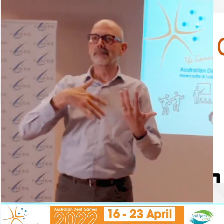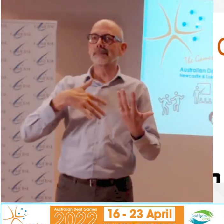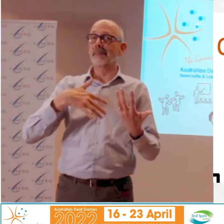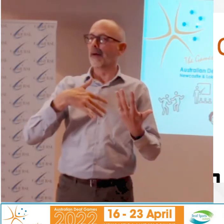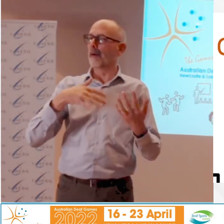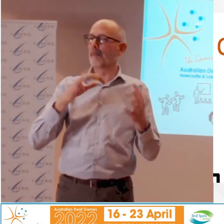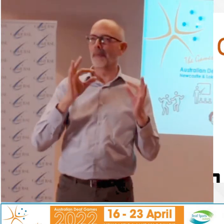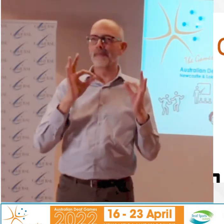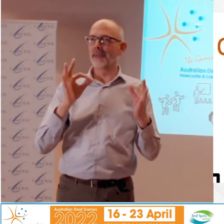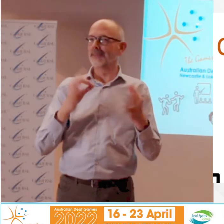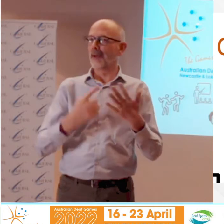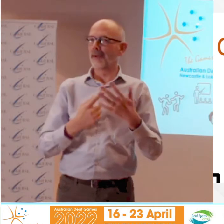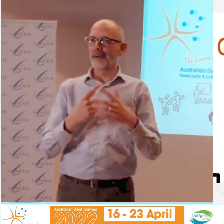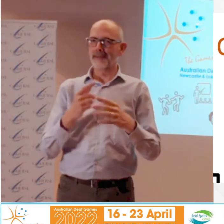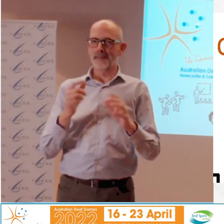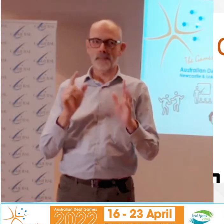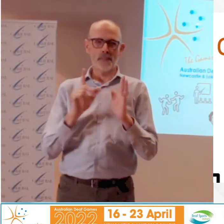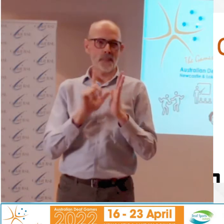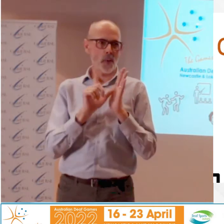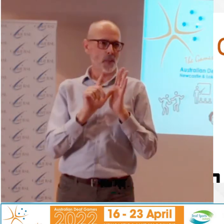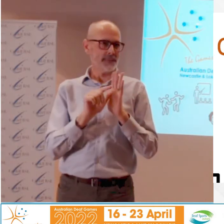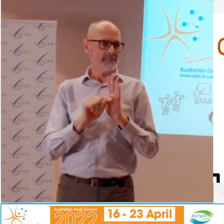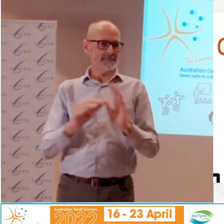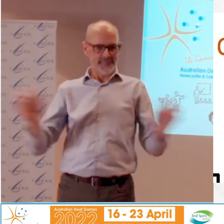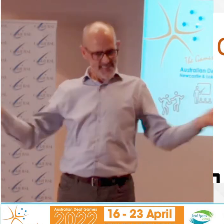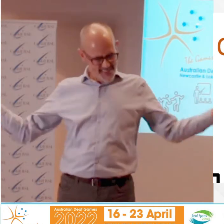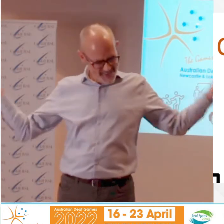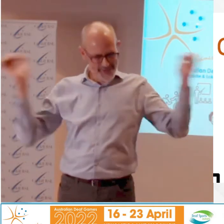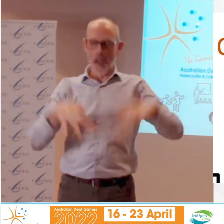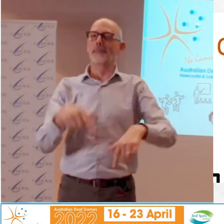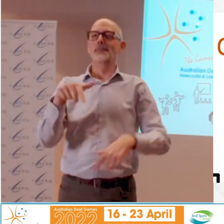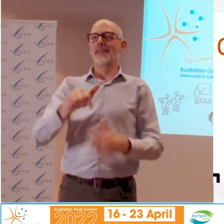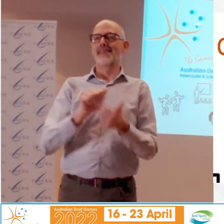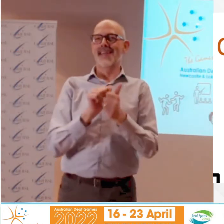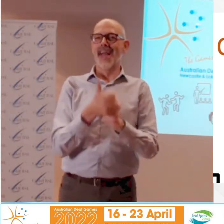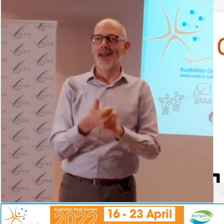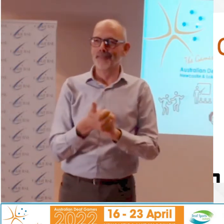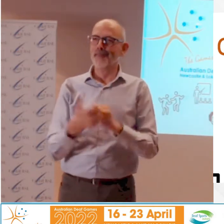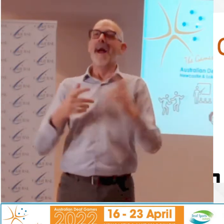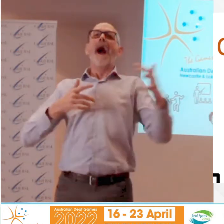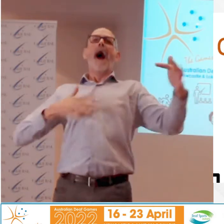home a lot maybe forgot how to socialise this is a perfect moment to get everybody together